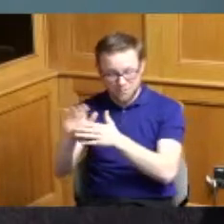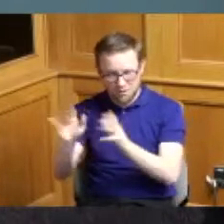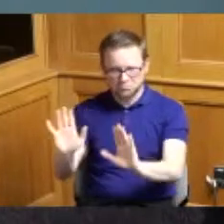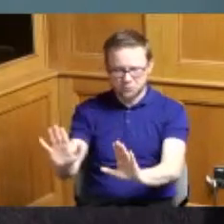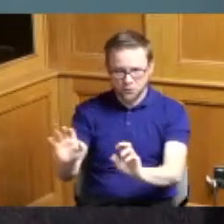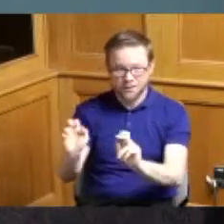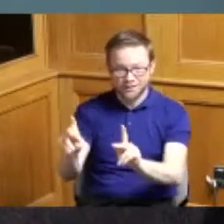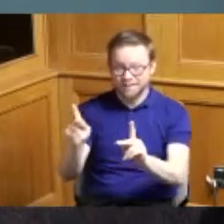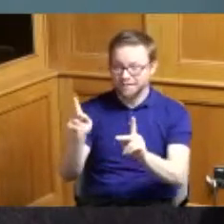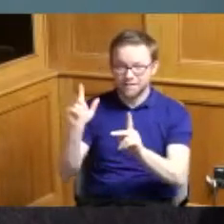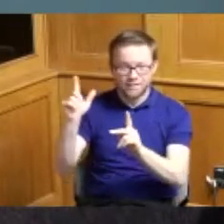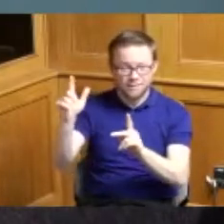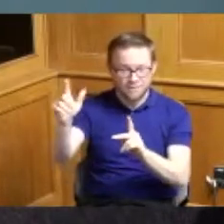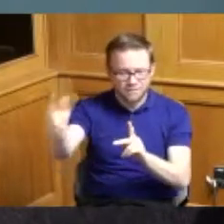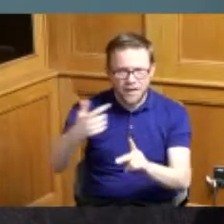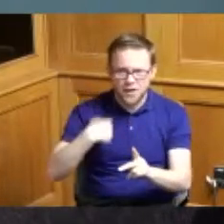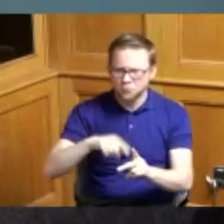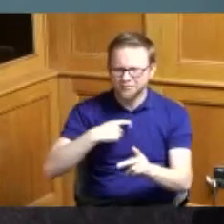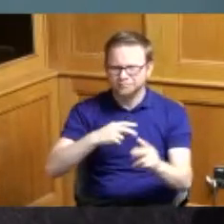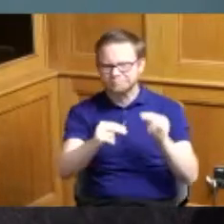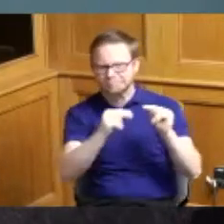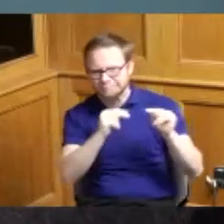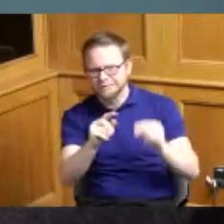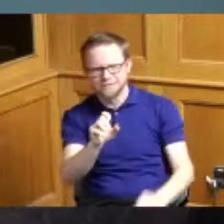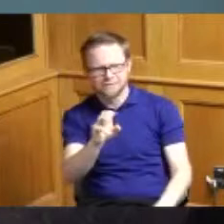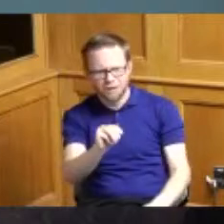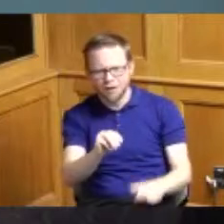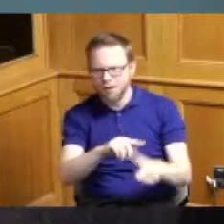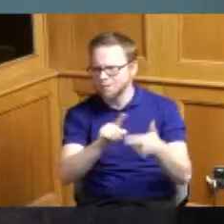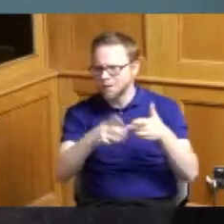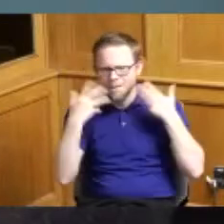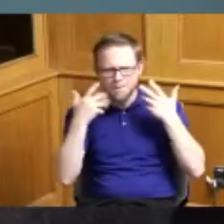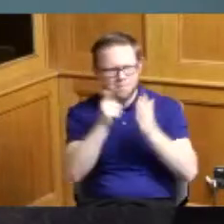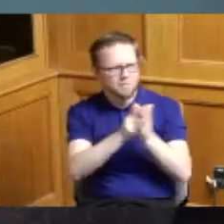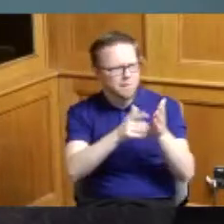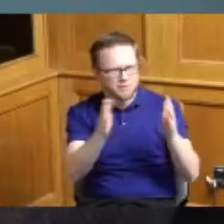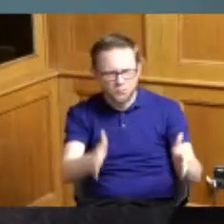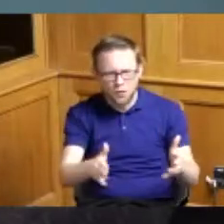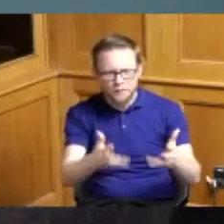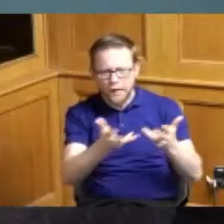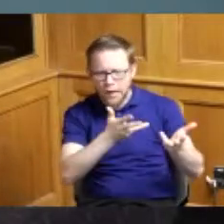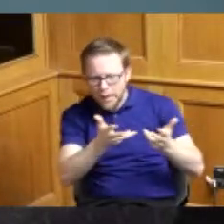Gableman and the Bengals lawyers and now let's get down to business and look at the lease and then